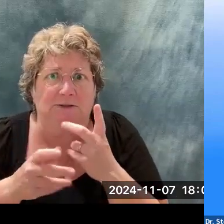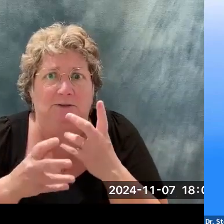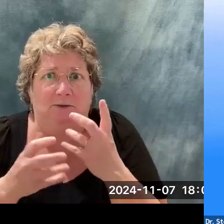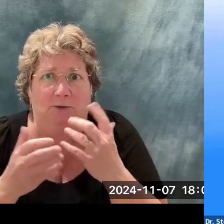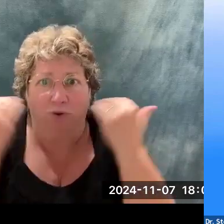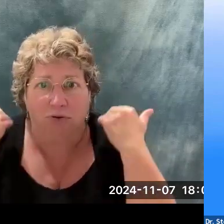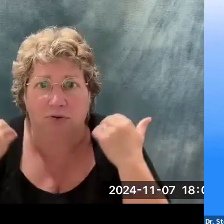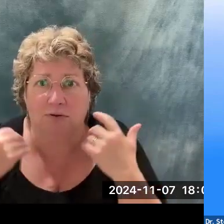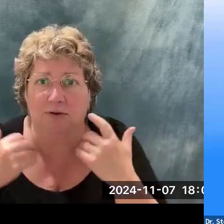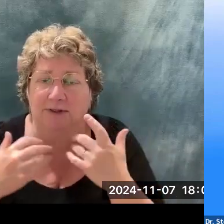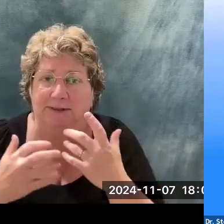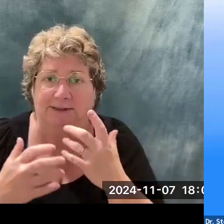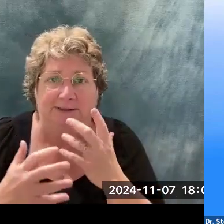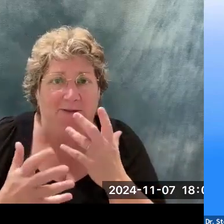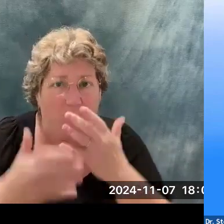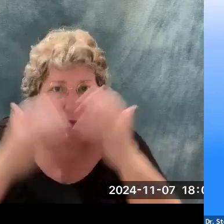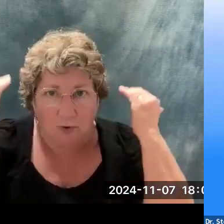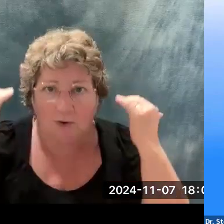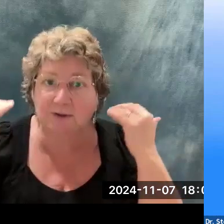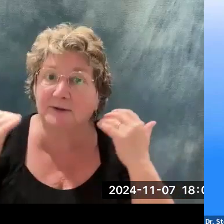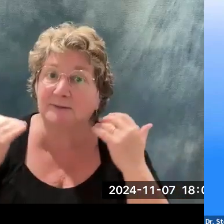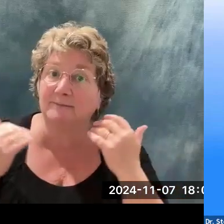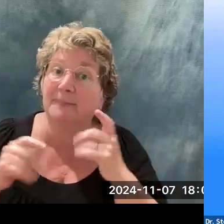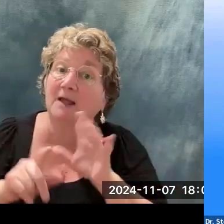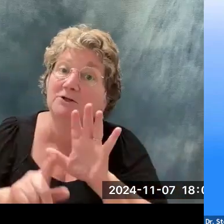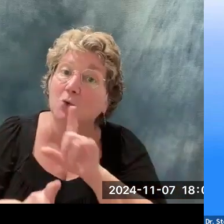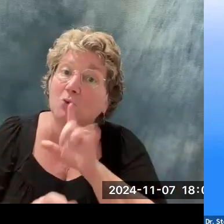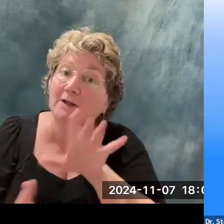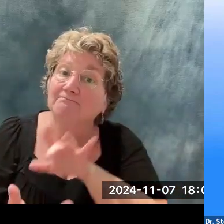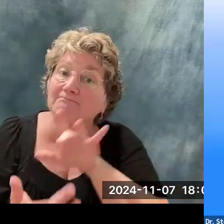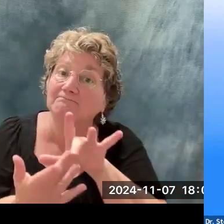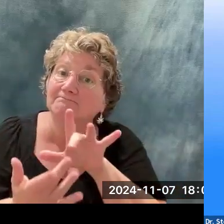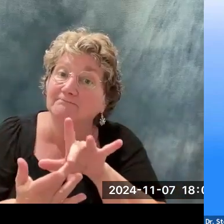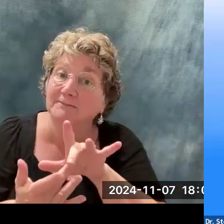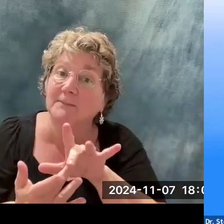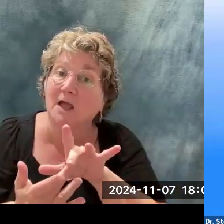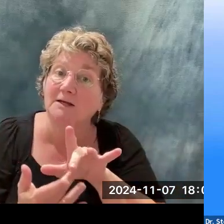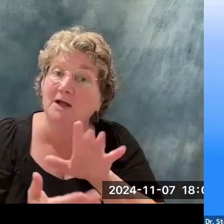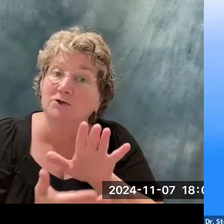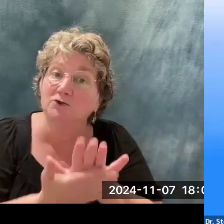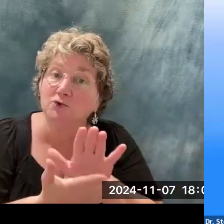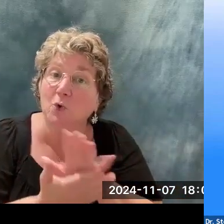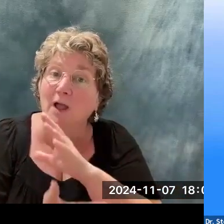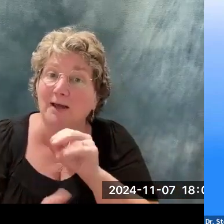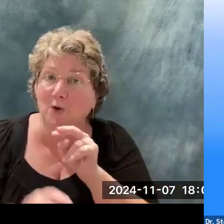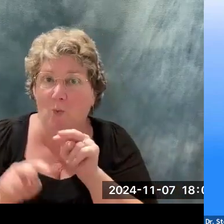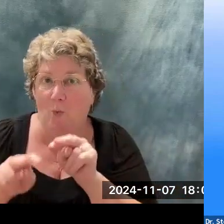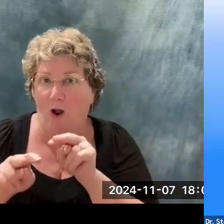social media. Reach out to the school if you need anything. And I thank you all for joining us.